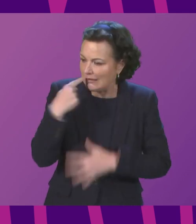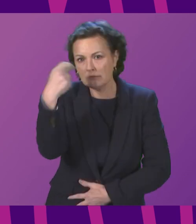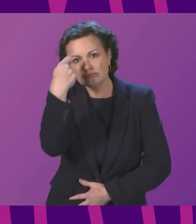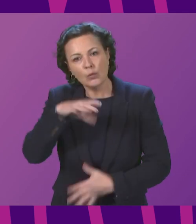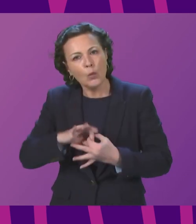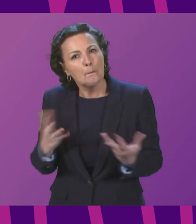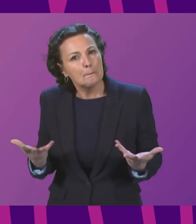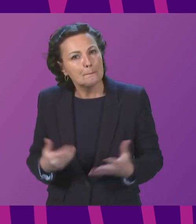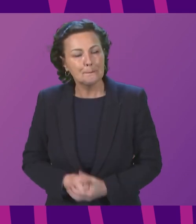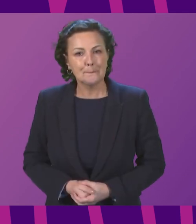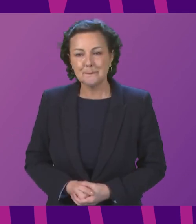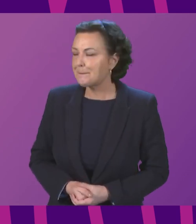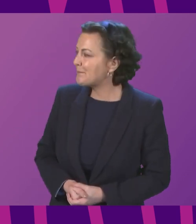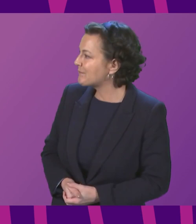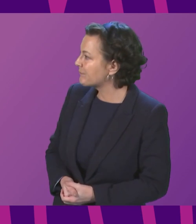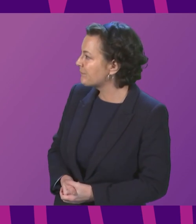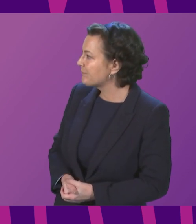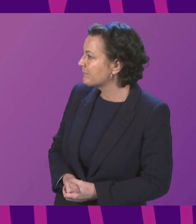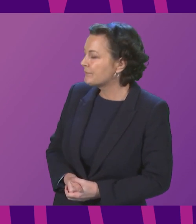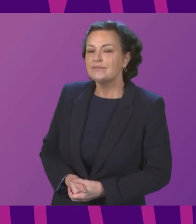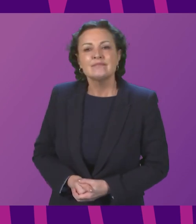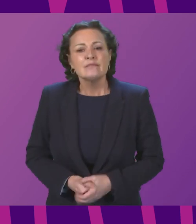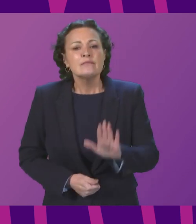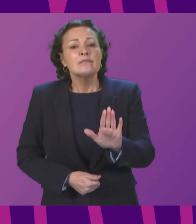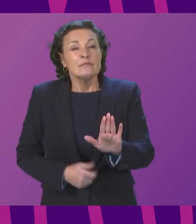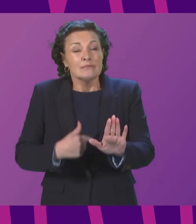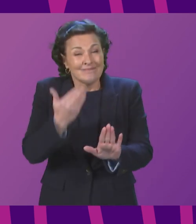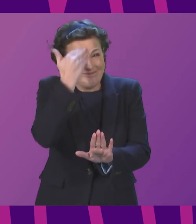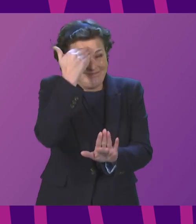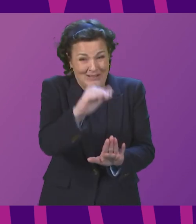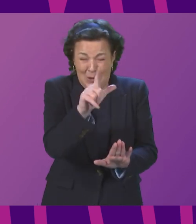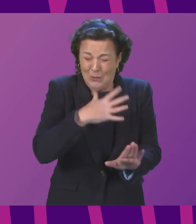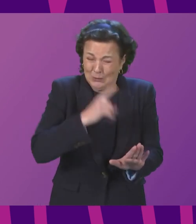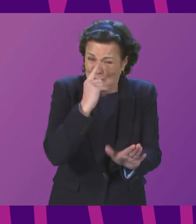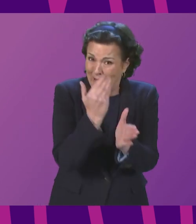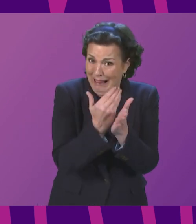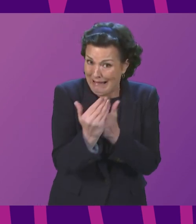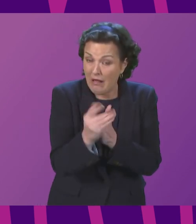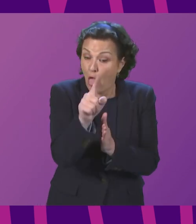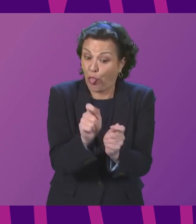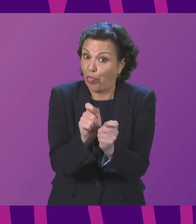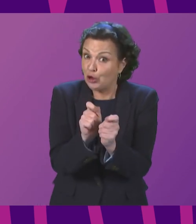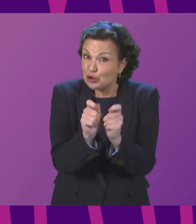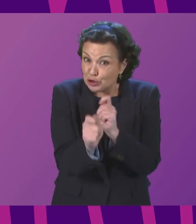Let me just be clear that the change for fully vaccinated close contacts, including household